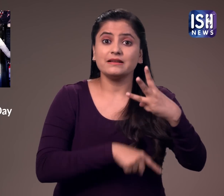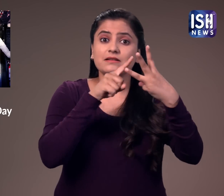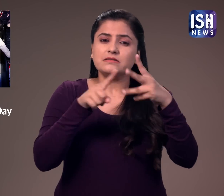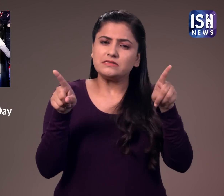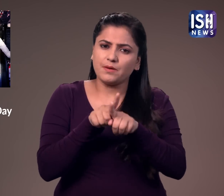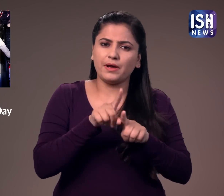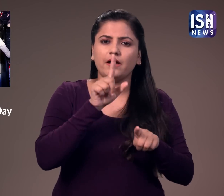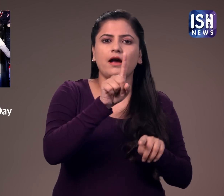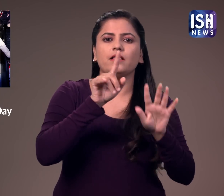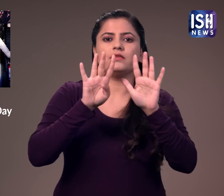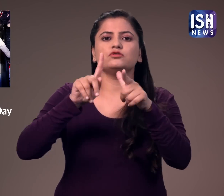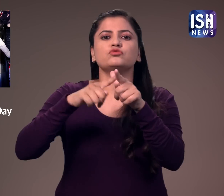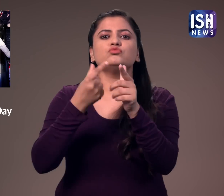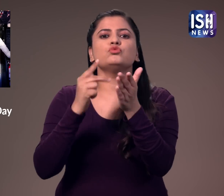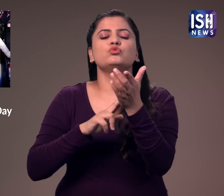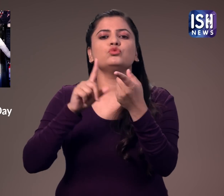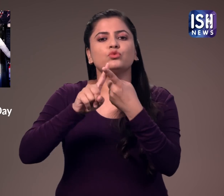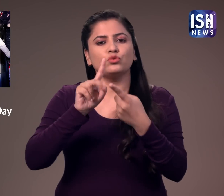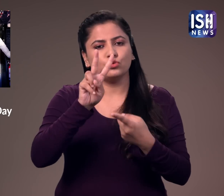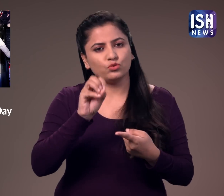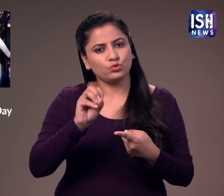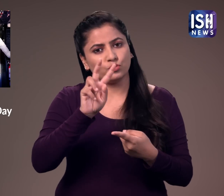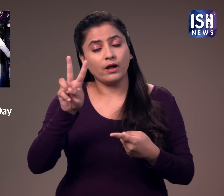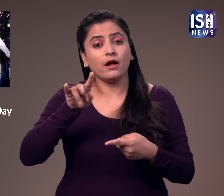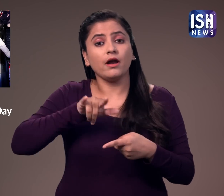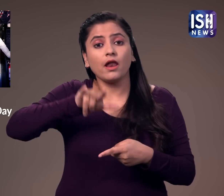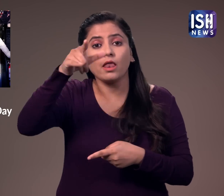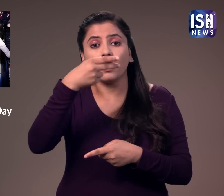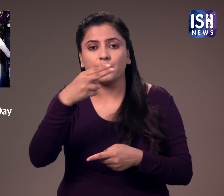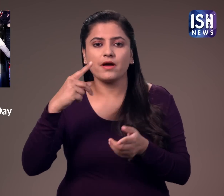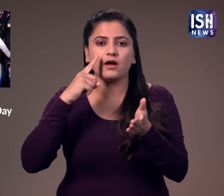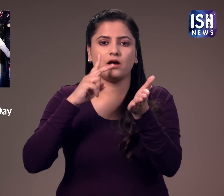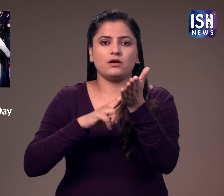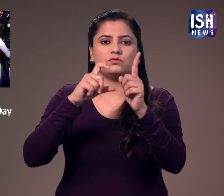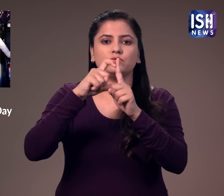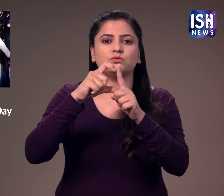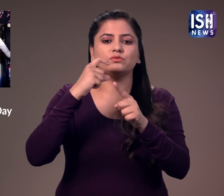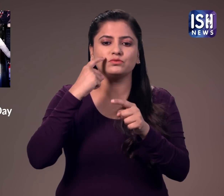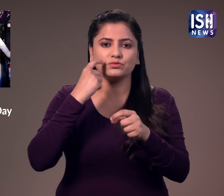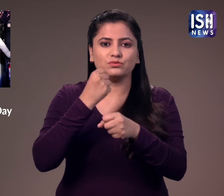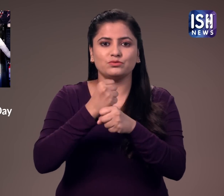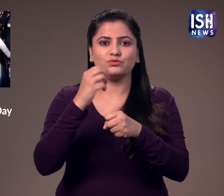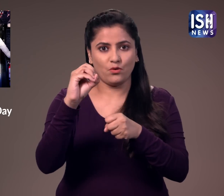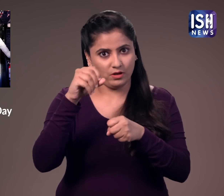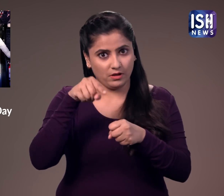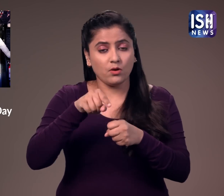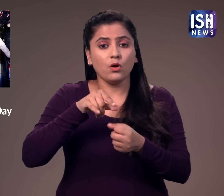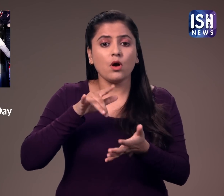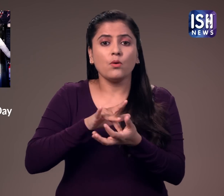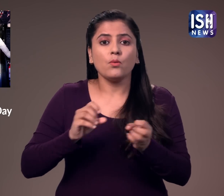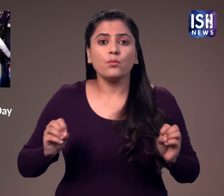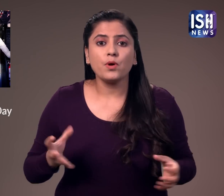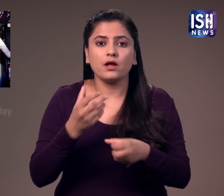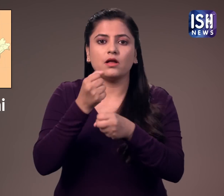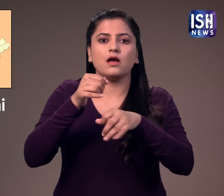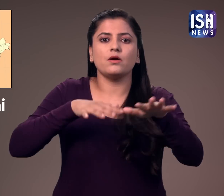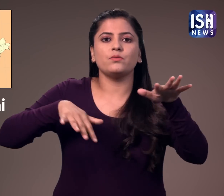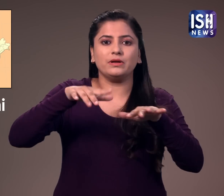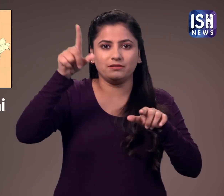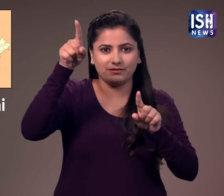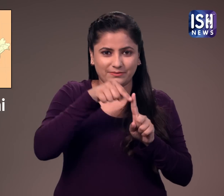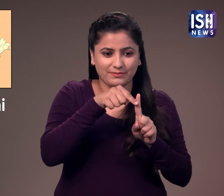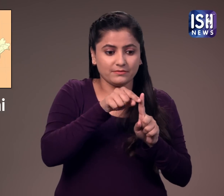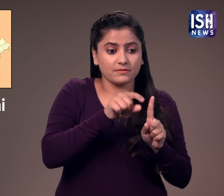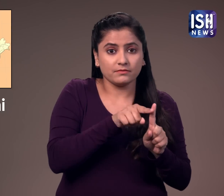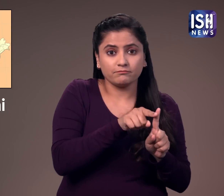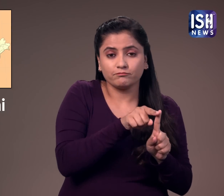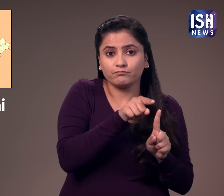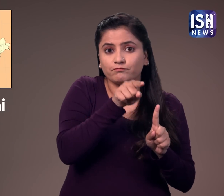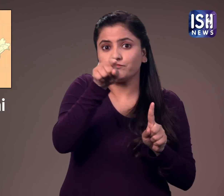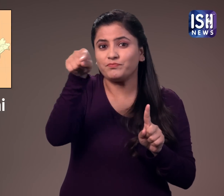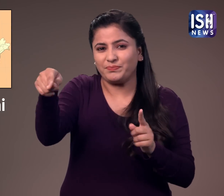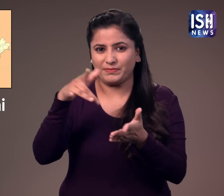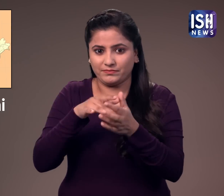The third incident too occured on 19th June 2022. It was an Indigo flight that departed from Guwahati.